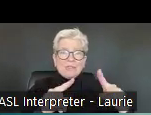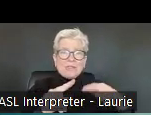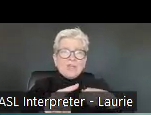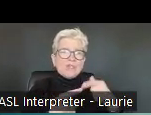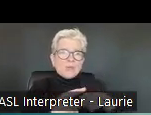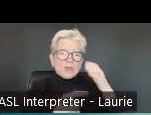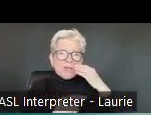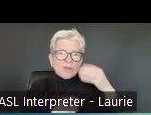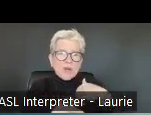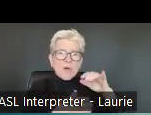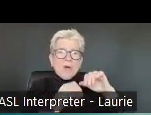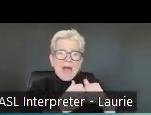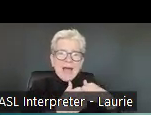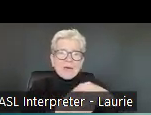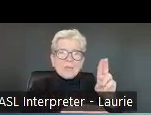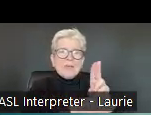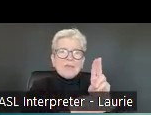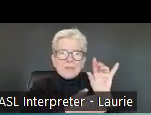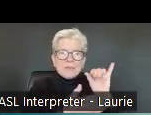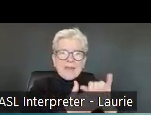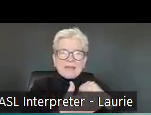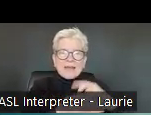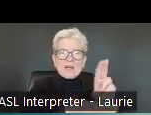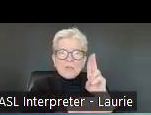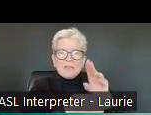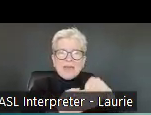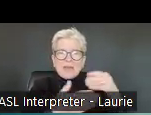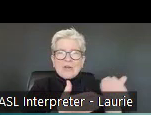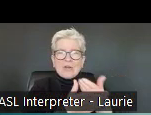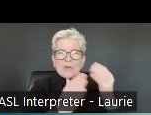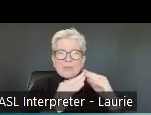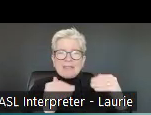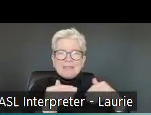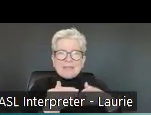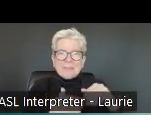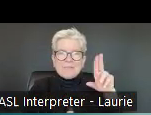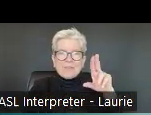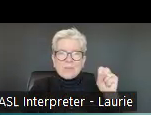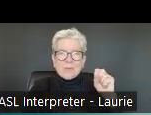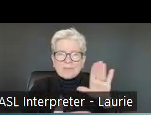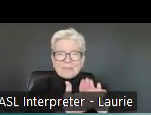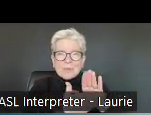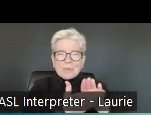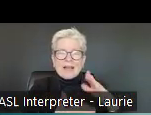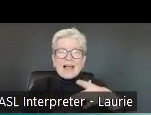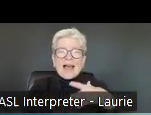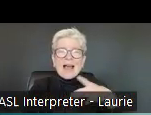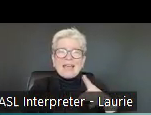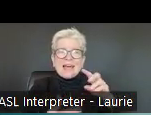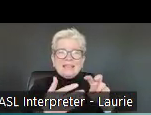can we utilize that within this new system of U.S. schooling? And so I want to skip to that third,